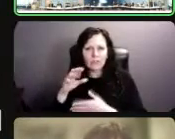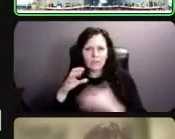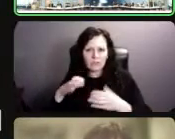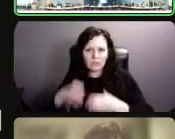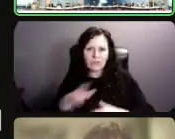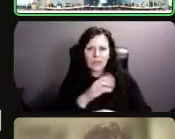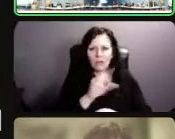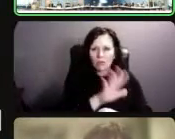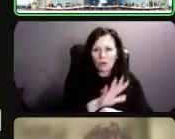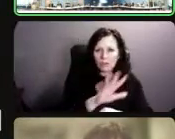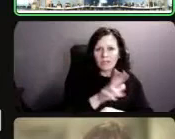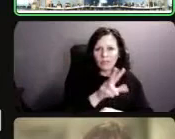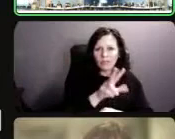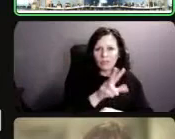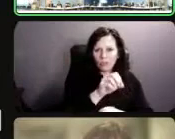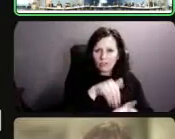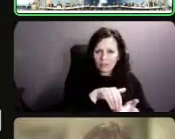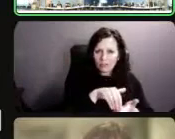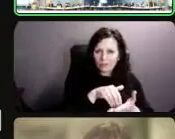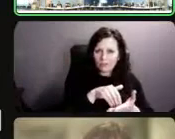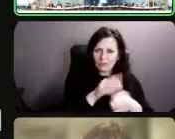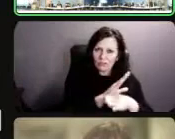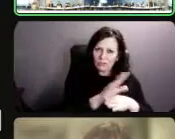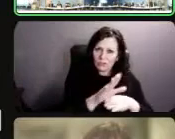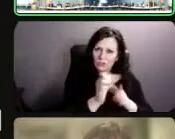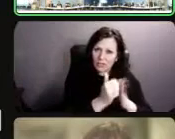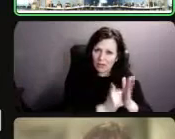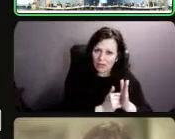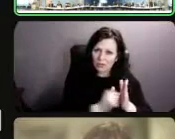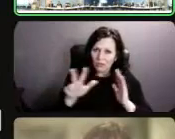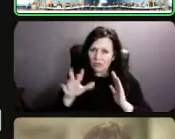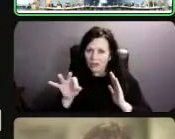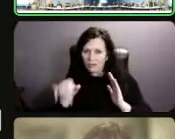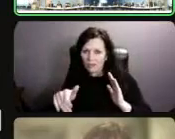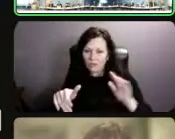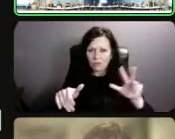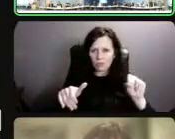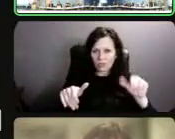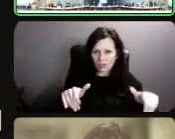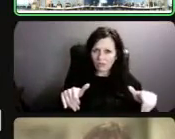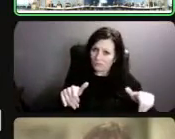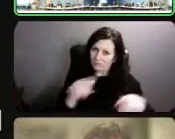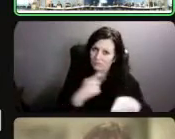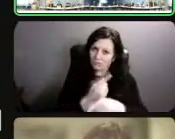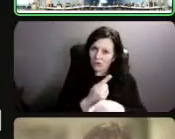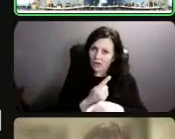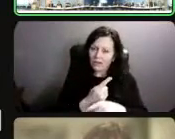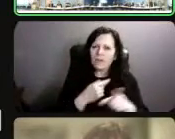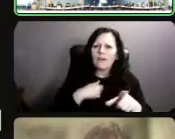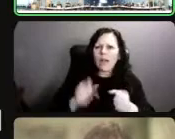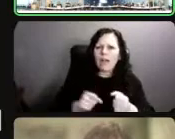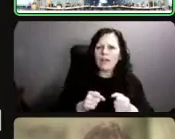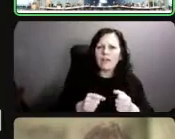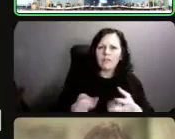SO SO. SO THERE'S ROUGHLY THIRTY NINE THOUSAND RESIDENTIAL